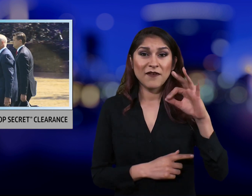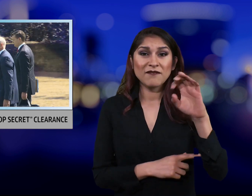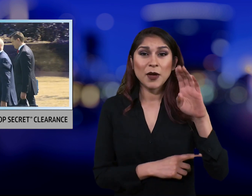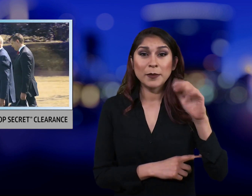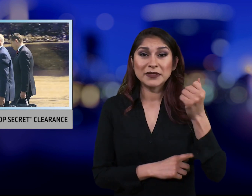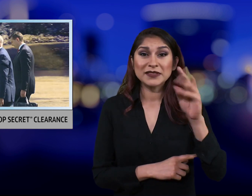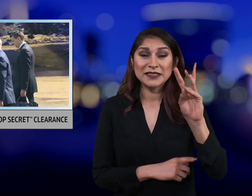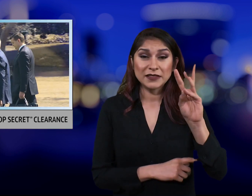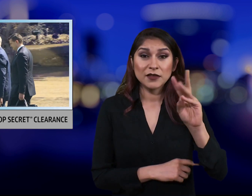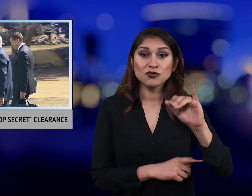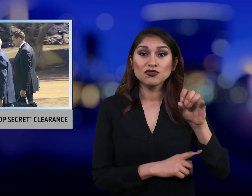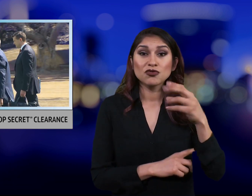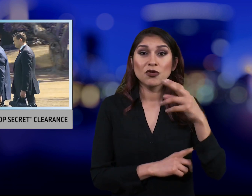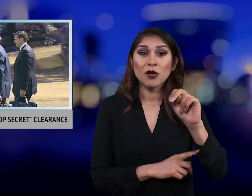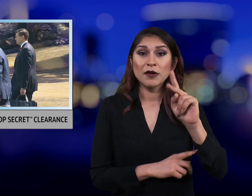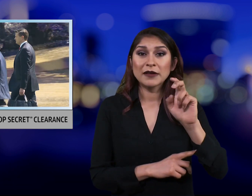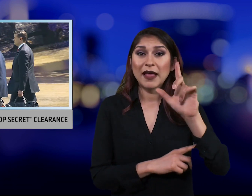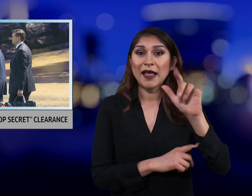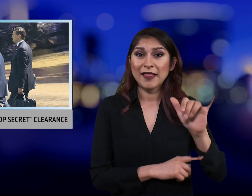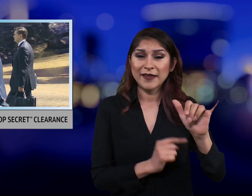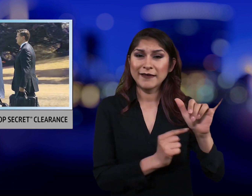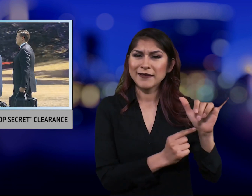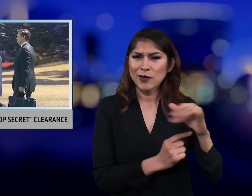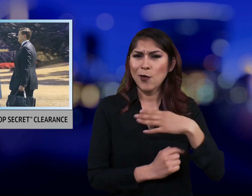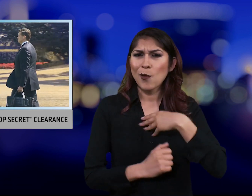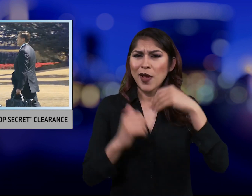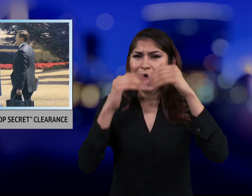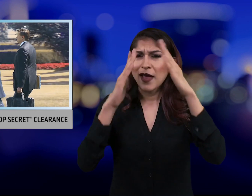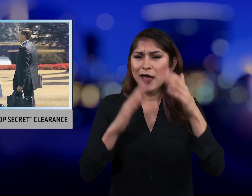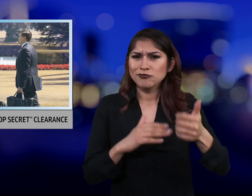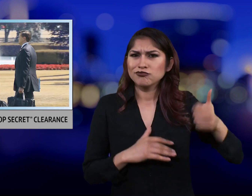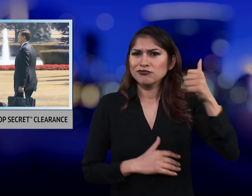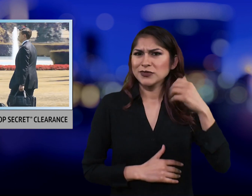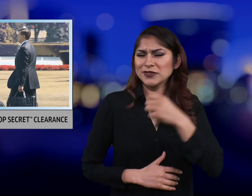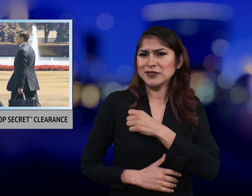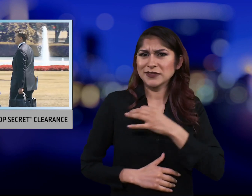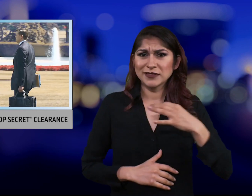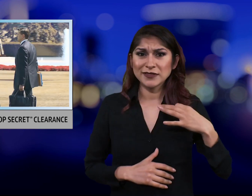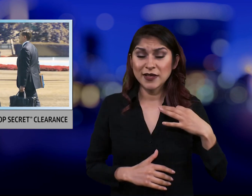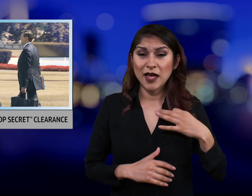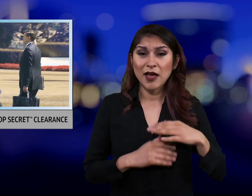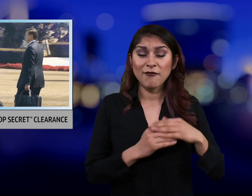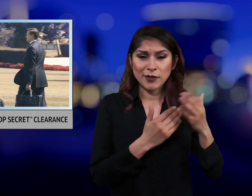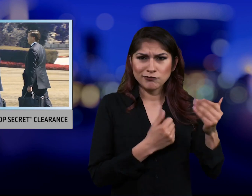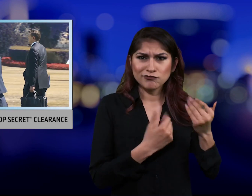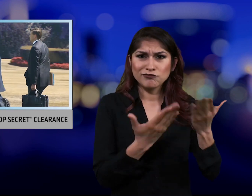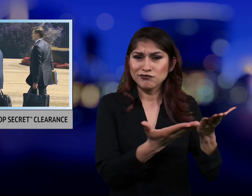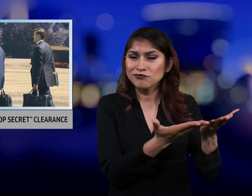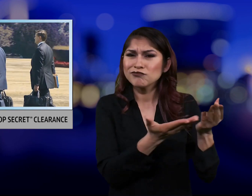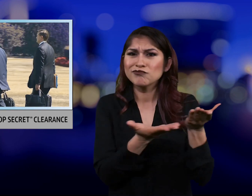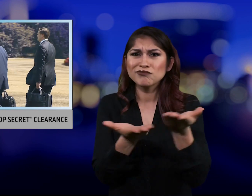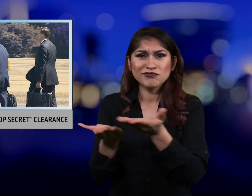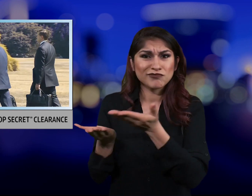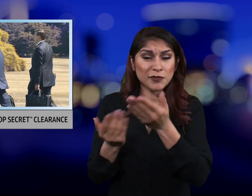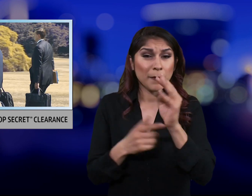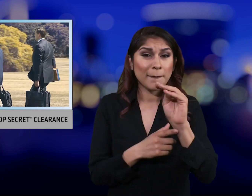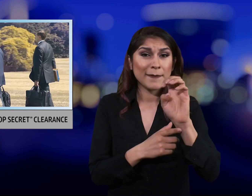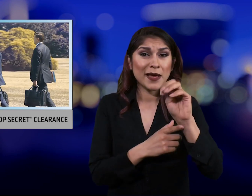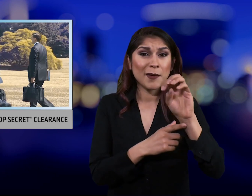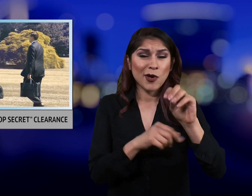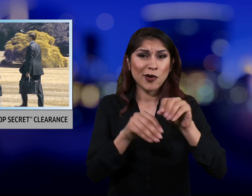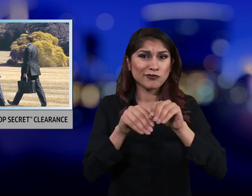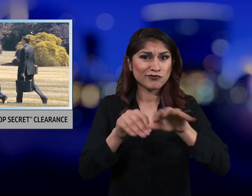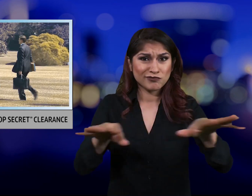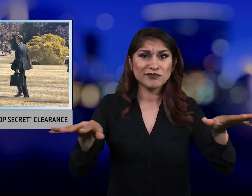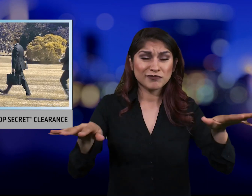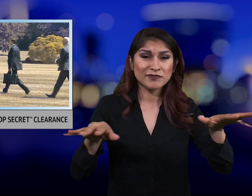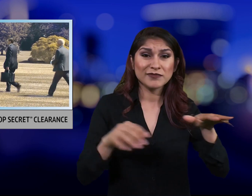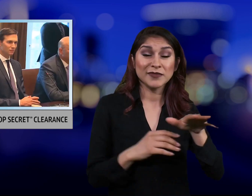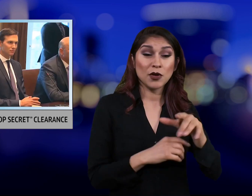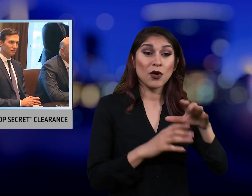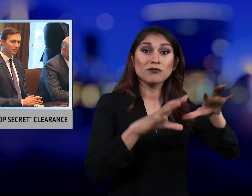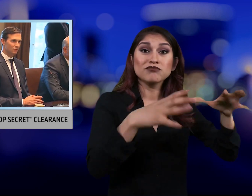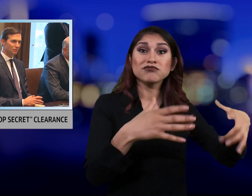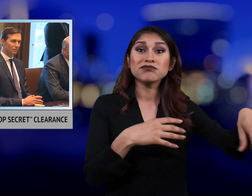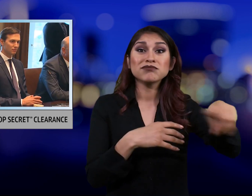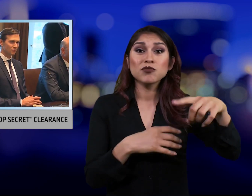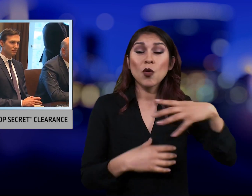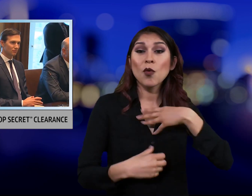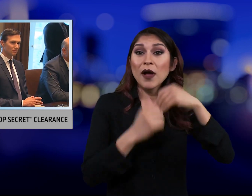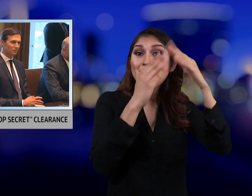On February 16th White House Chief of Staff John Kelly issued a memo that stated temporary